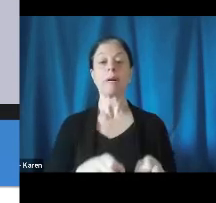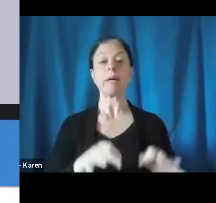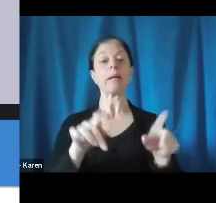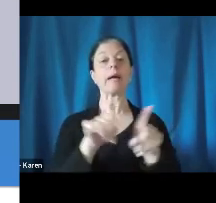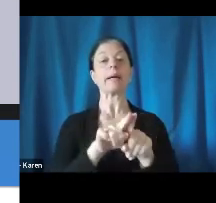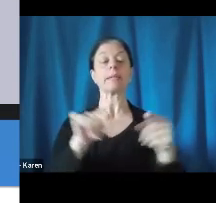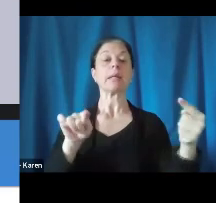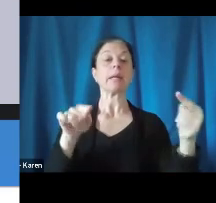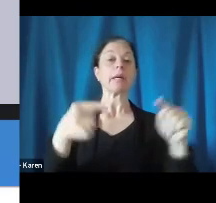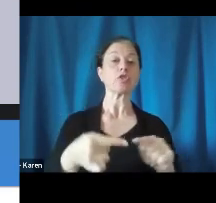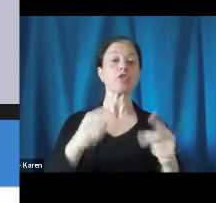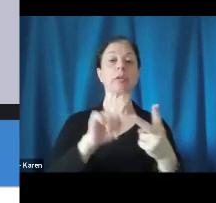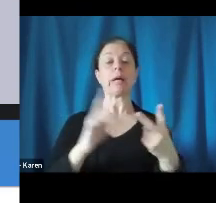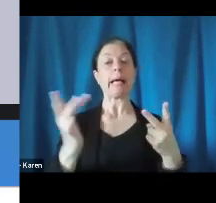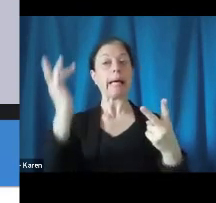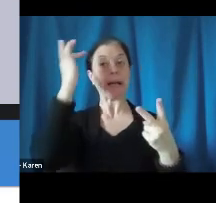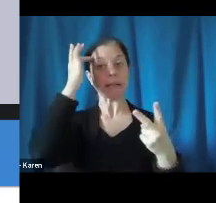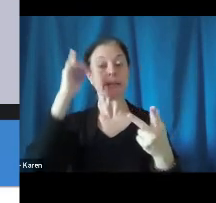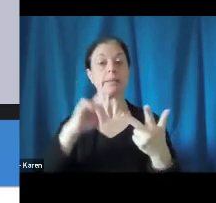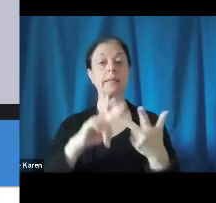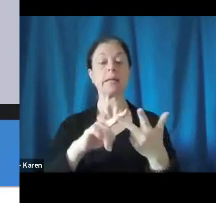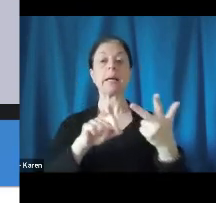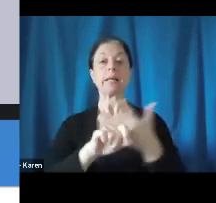in its own term. So in this model,